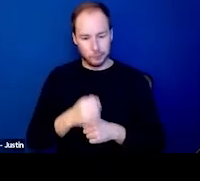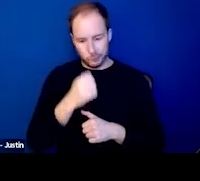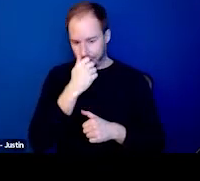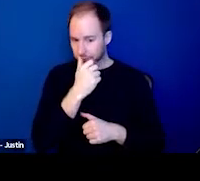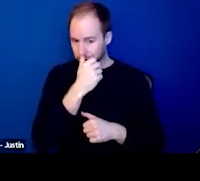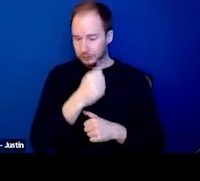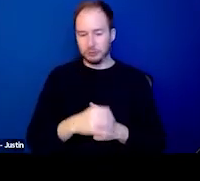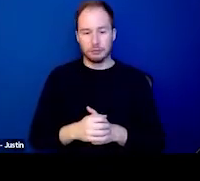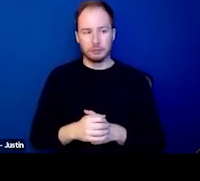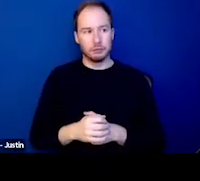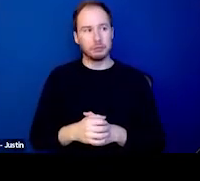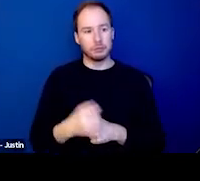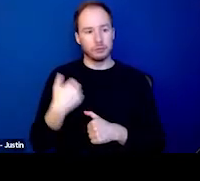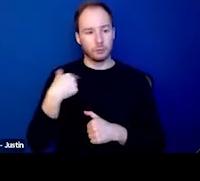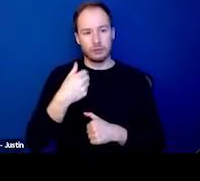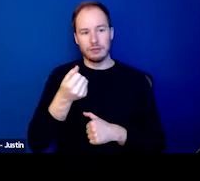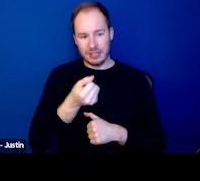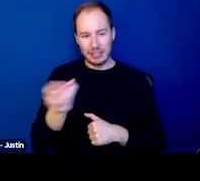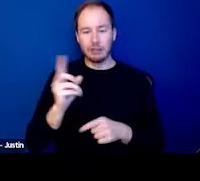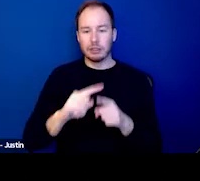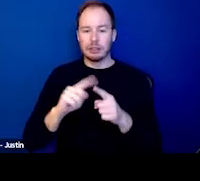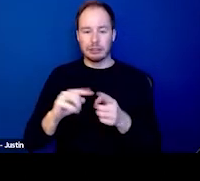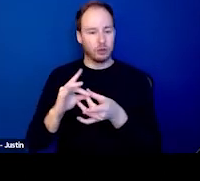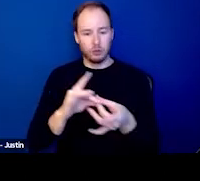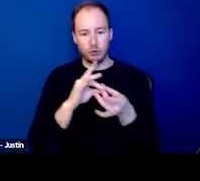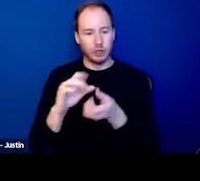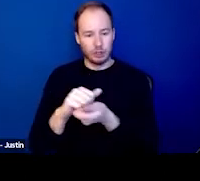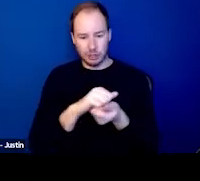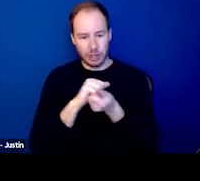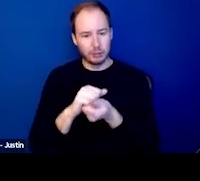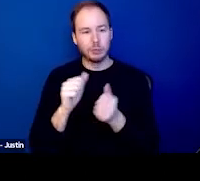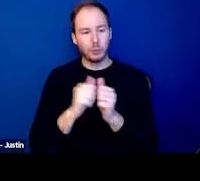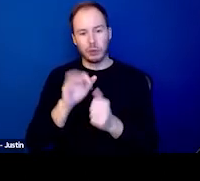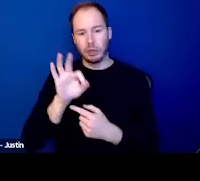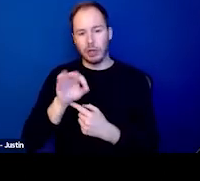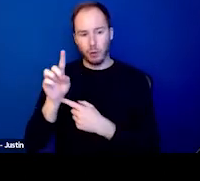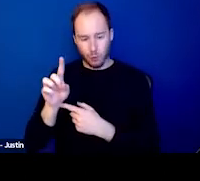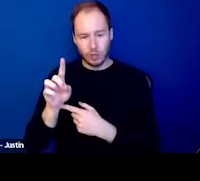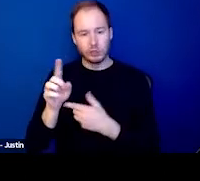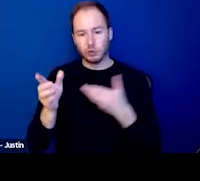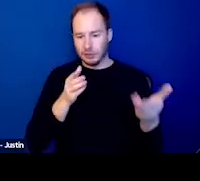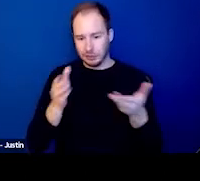We do have a number of relationships across our centers with 911 services, what